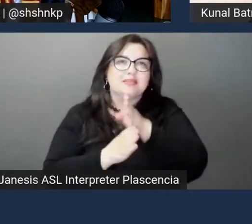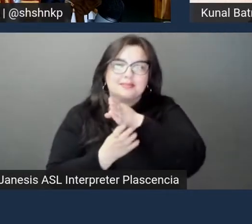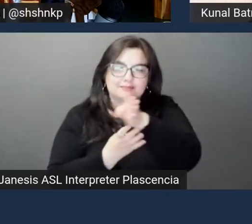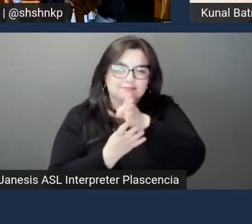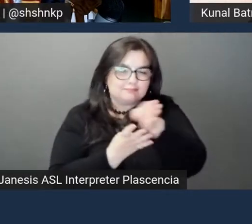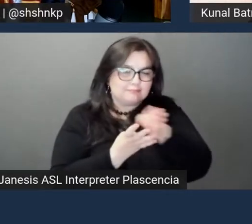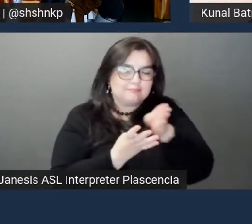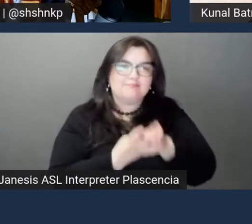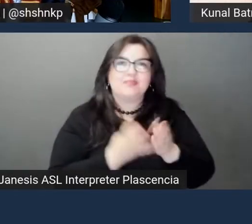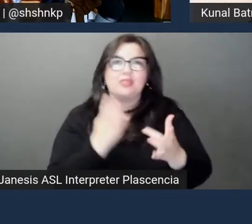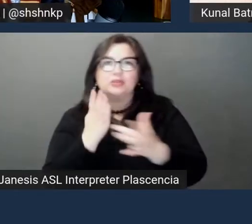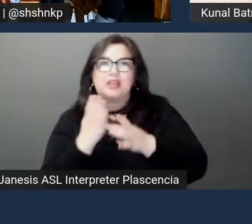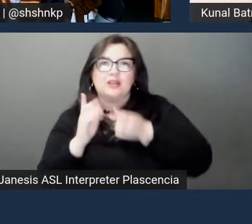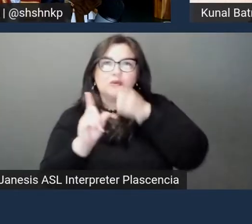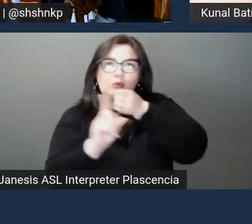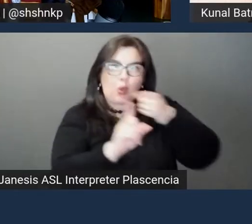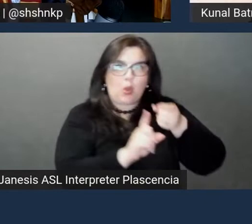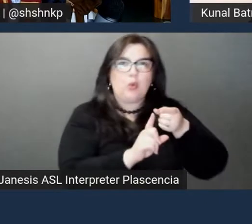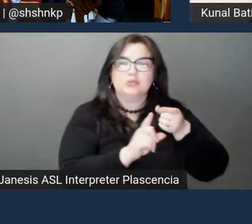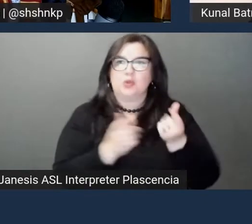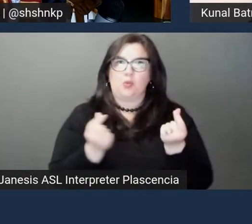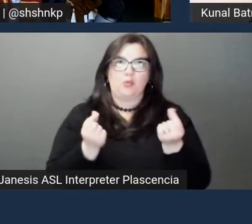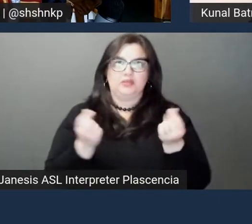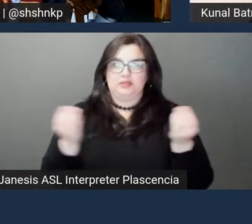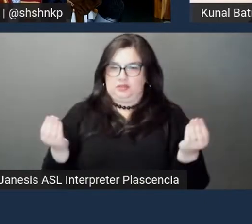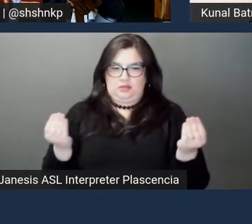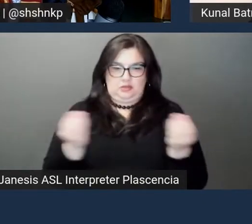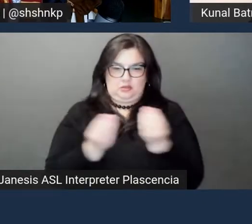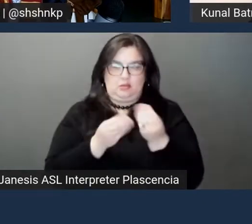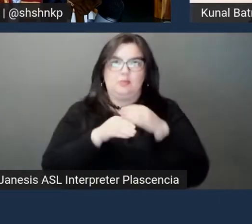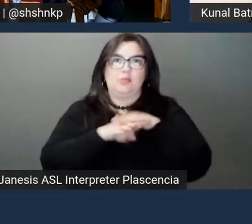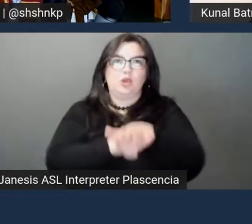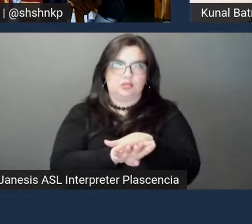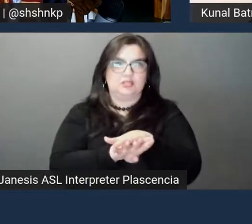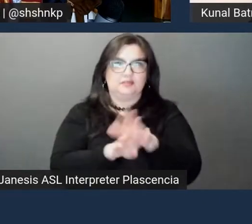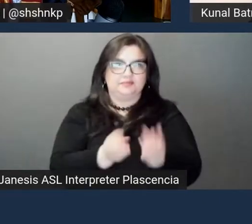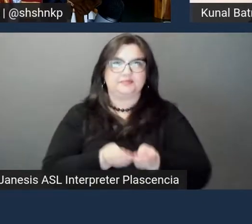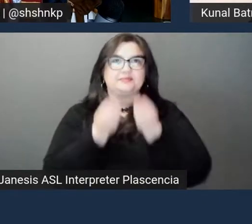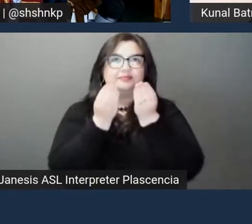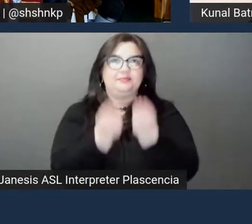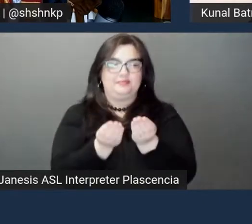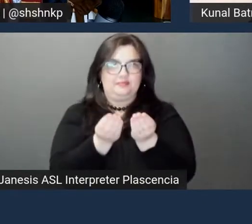So, basically we merge the two together and present to the customers a curated the recommendation,